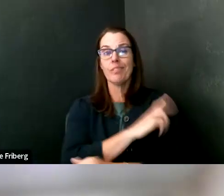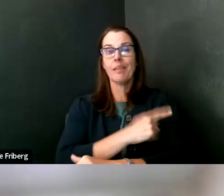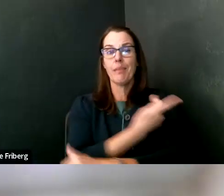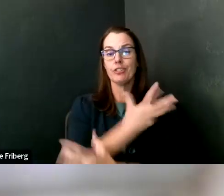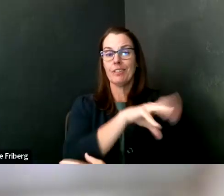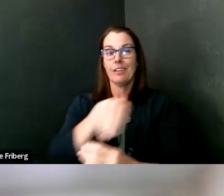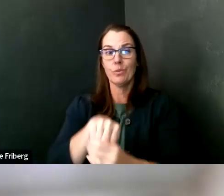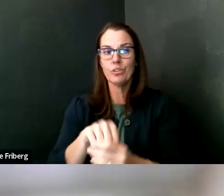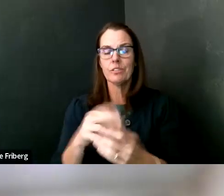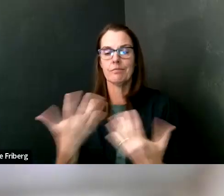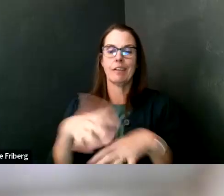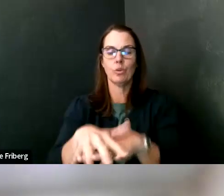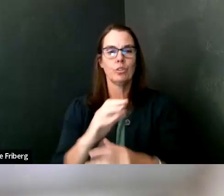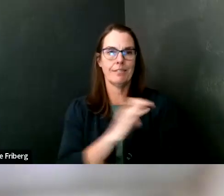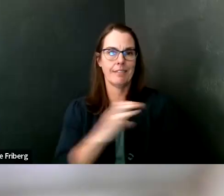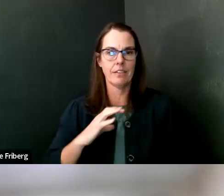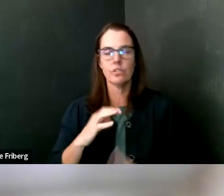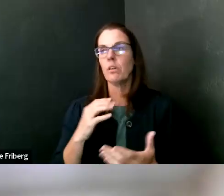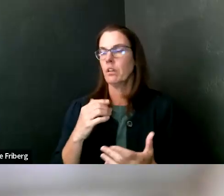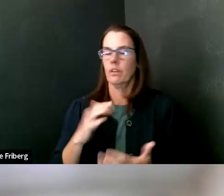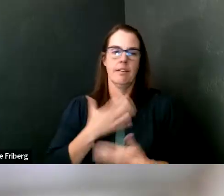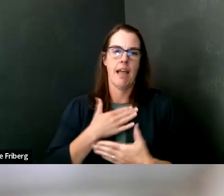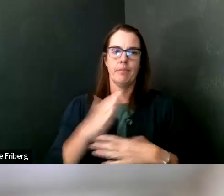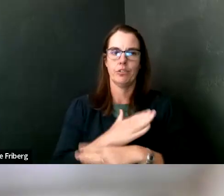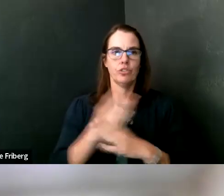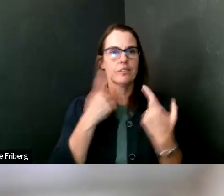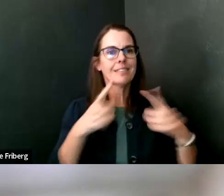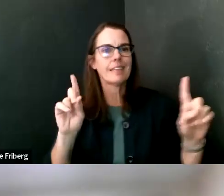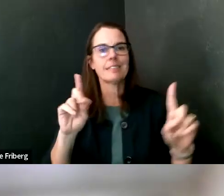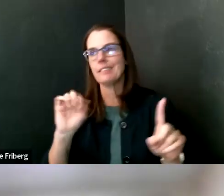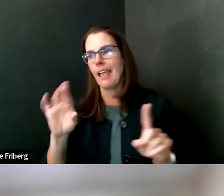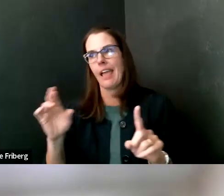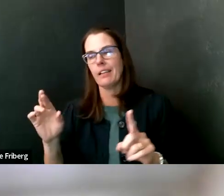to share successes, what works, what doesn't, similar to the question design is we're going to